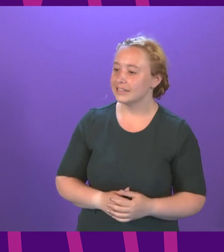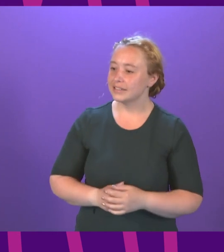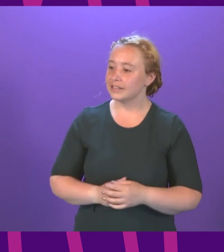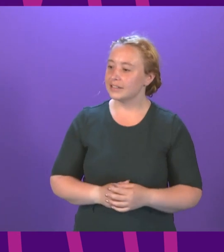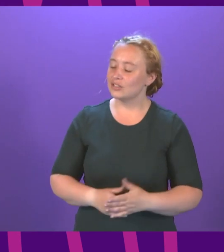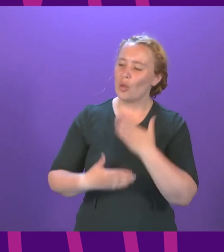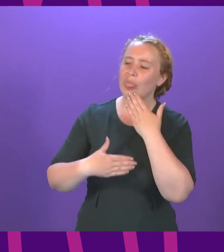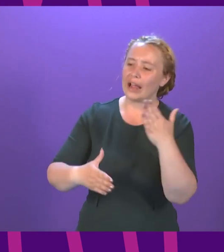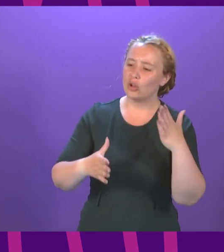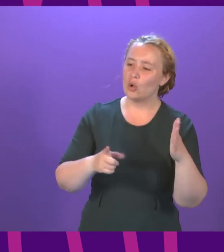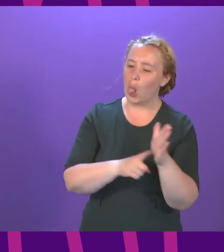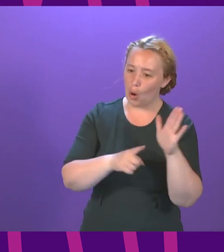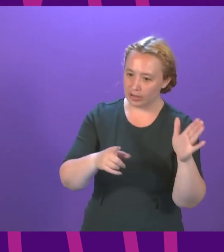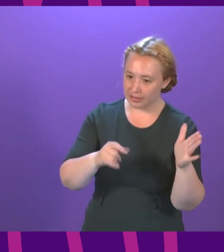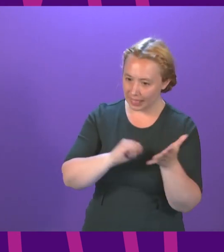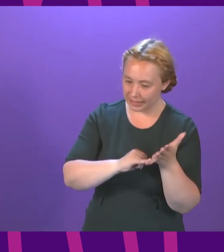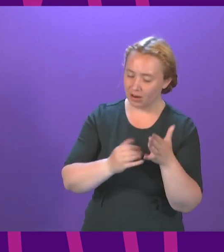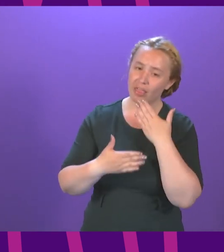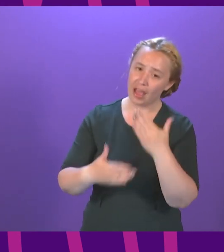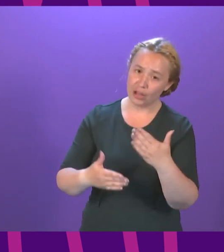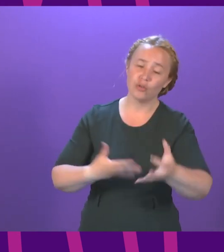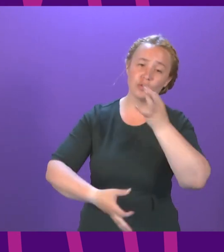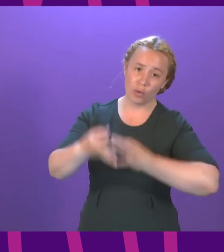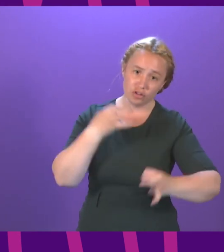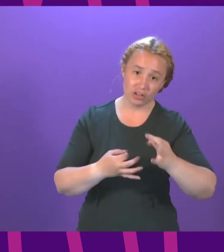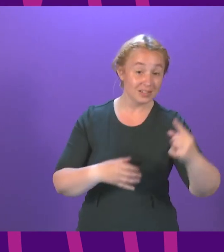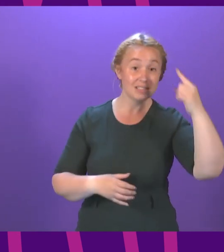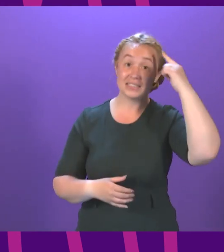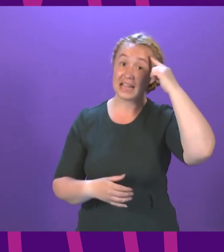Lorna Slater’s questions are all perfectly sensible and legitimate.